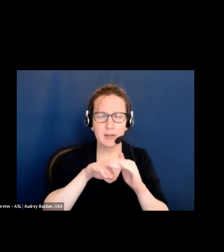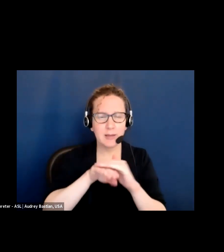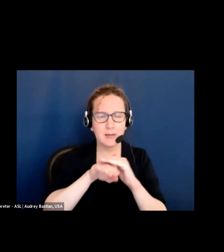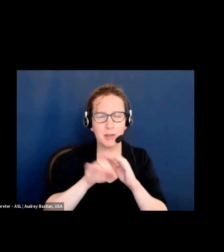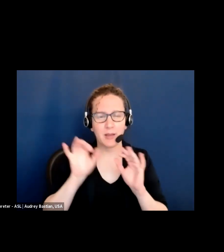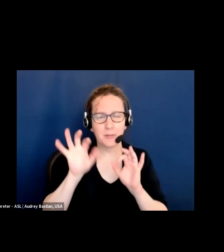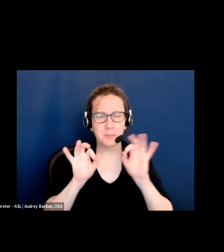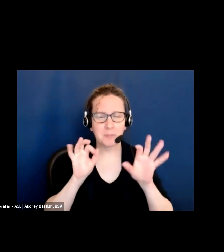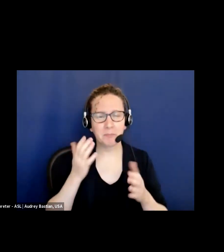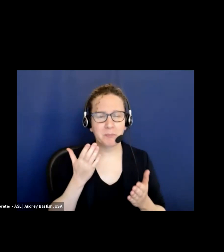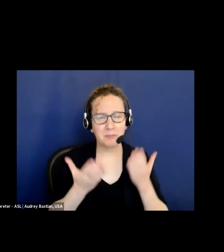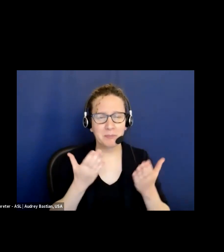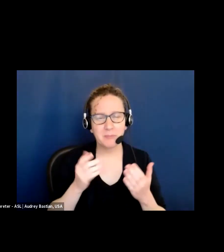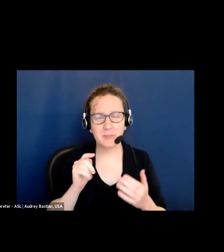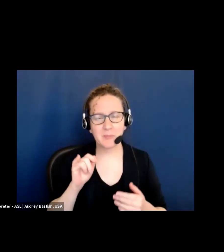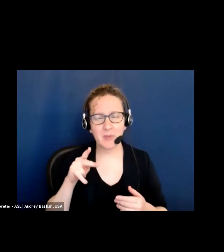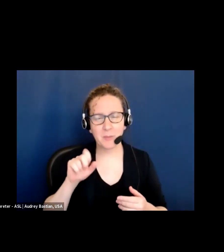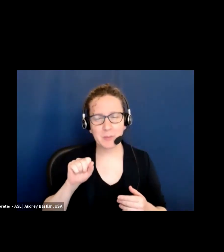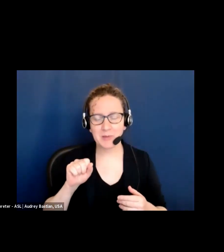Take it away, Johileny.